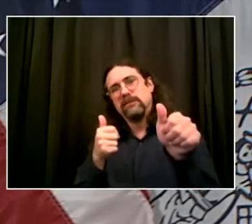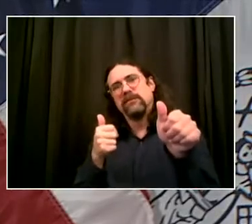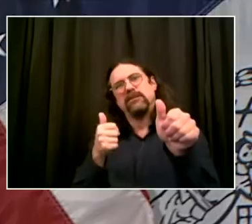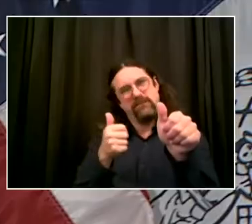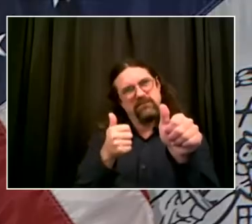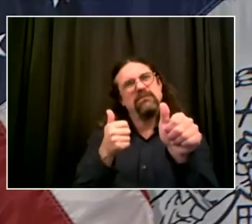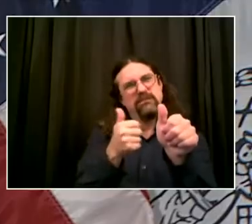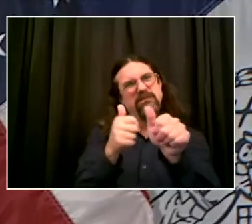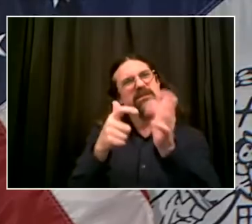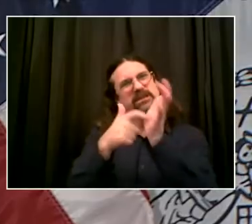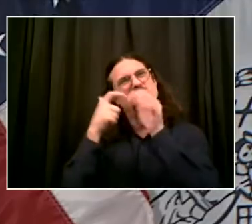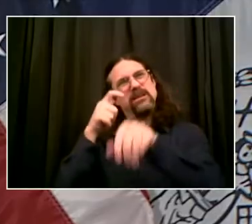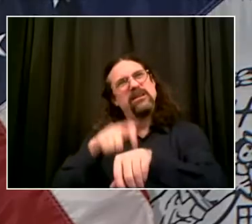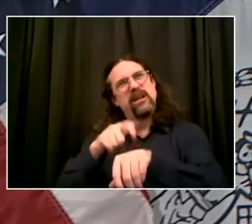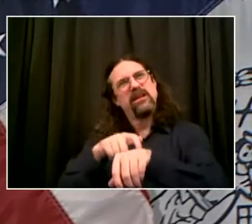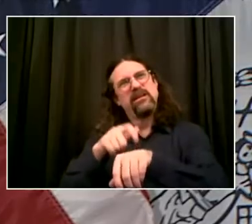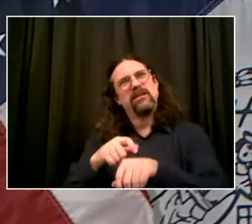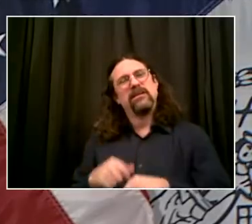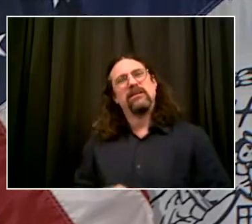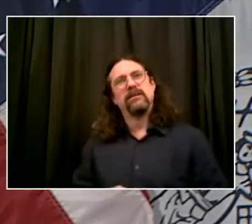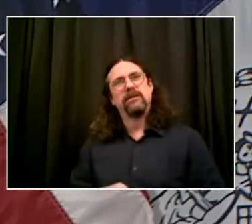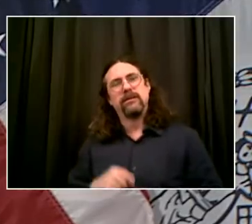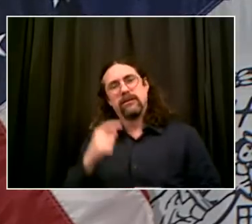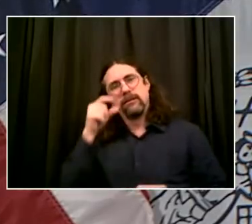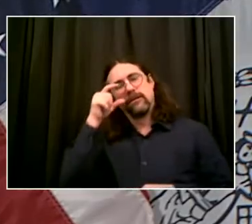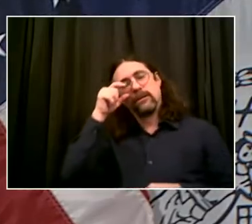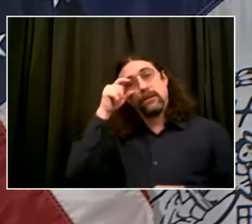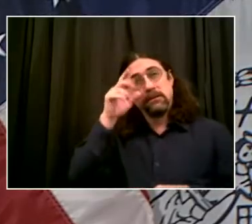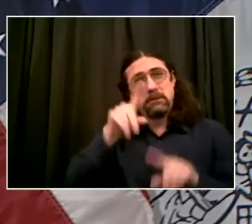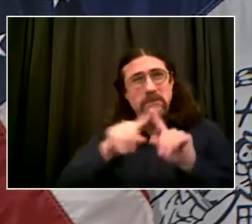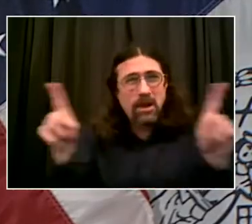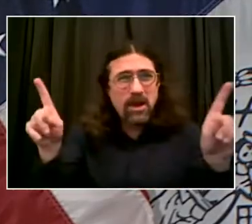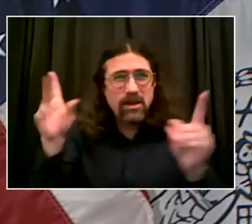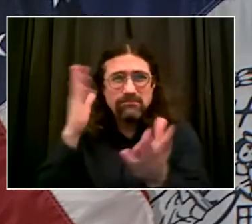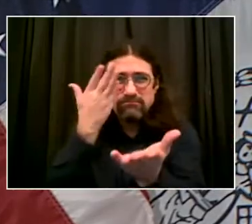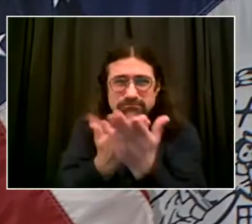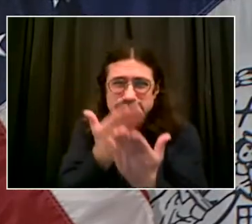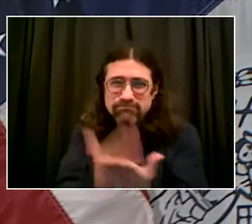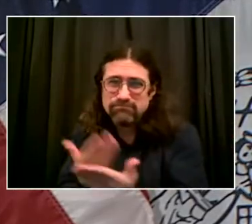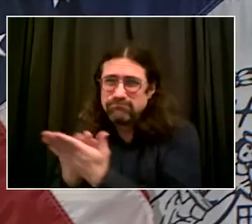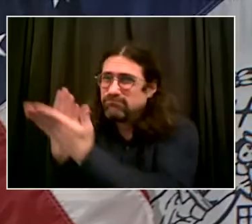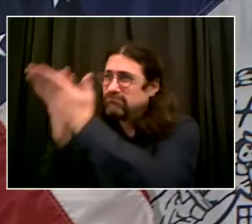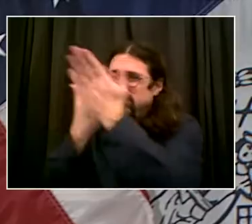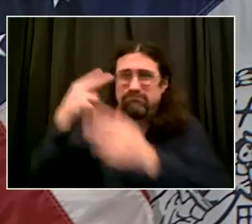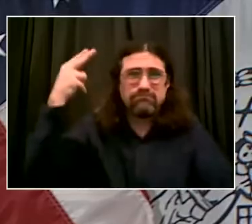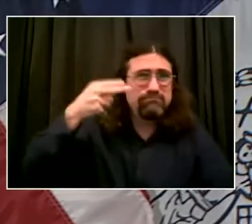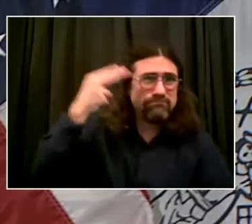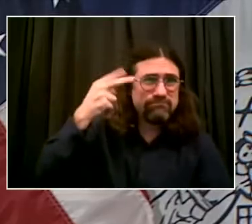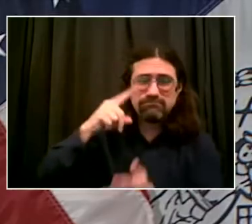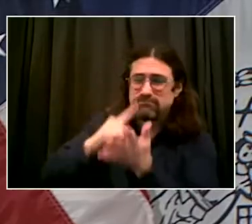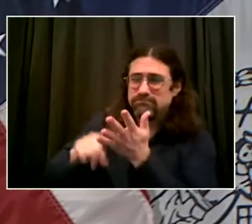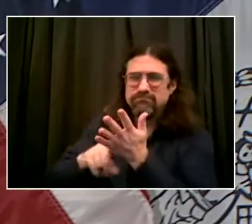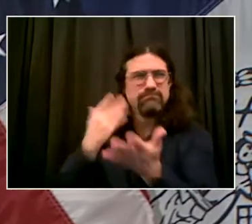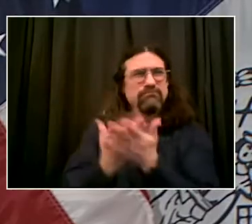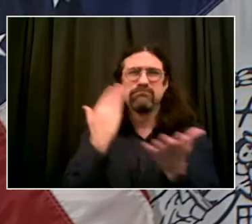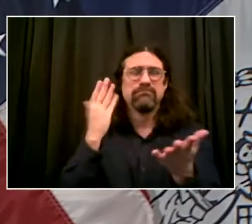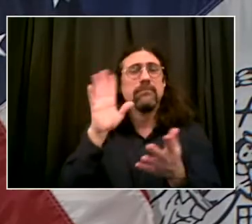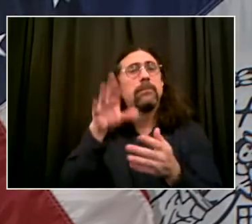SURPASSING WHAT